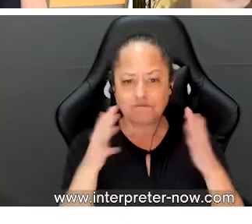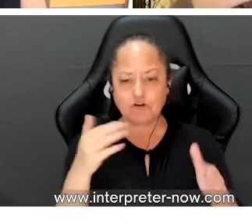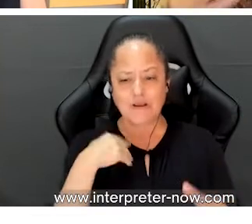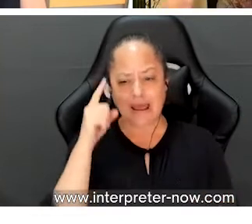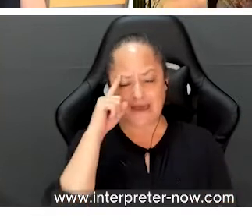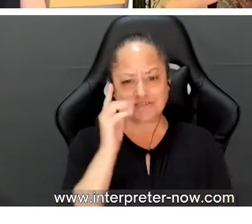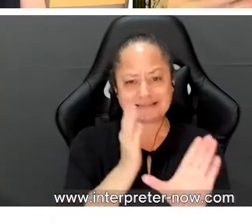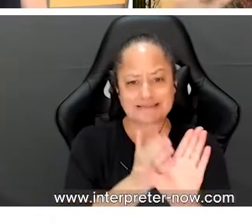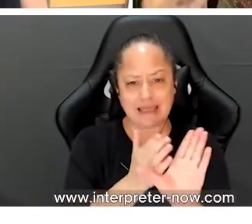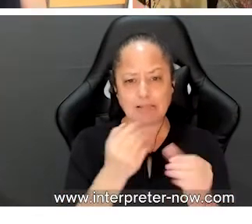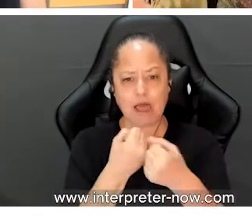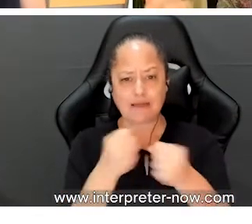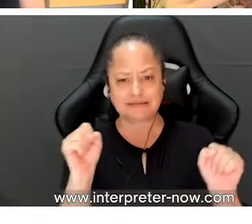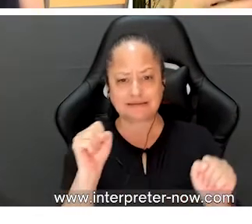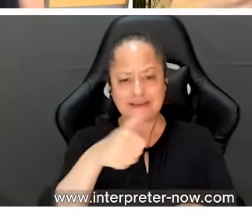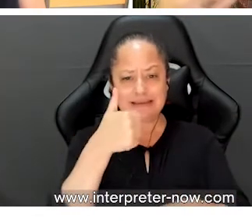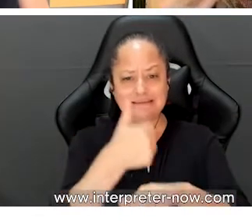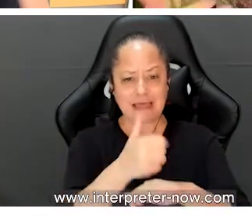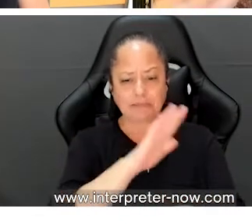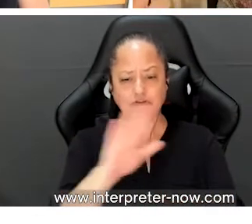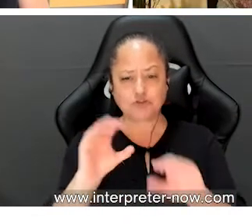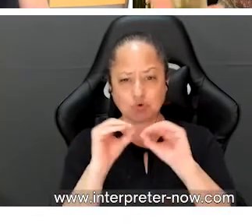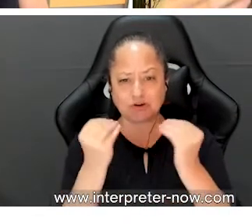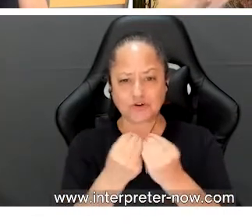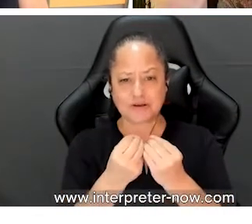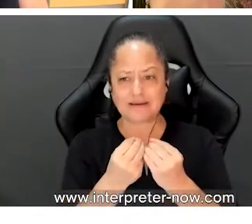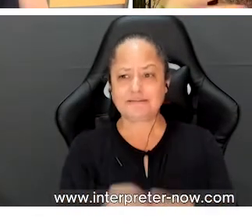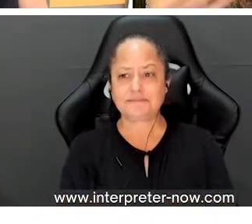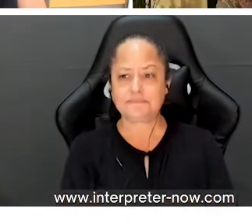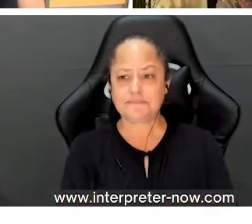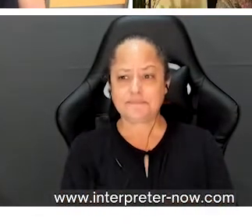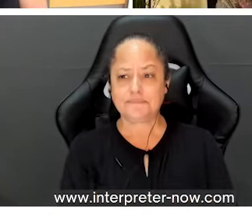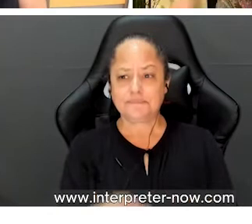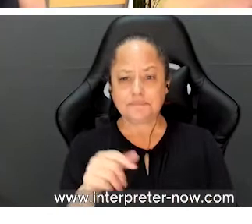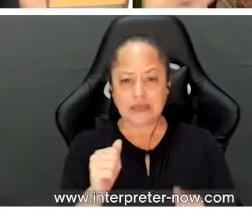This isn't even addressing, of course, atheists and agnostics and folks who are not religious,